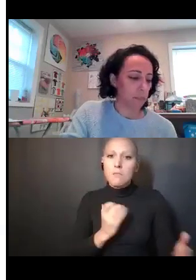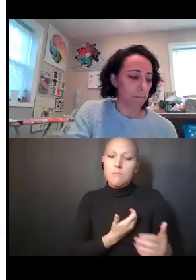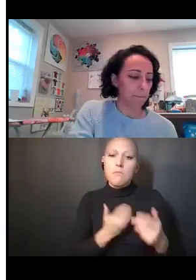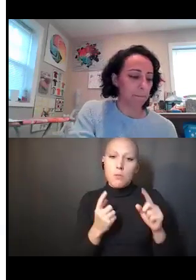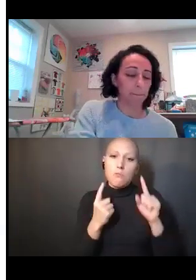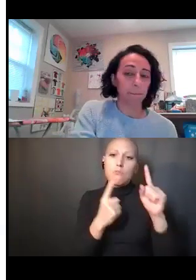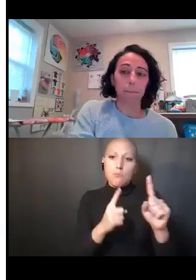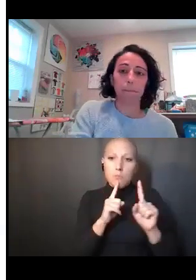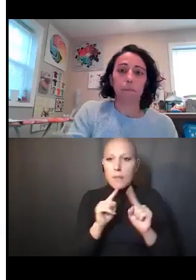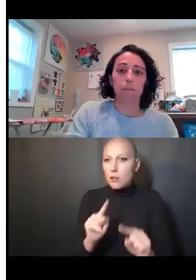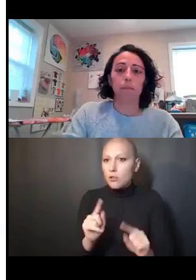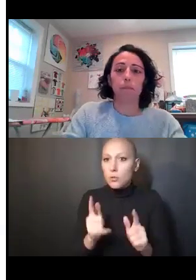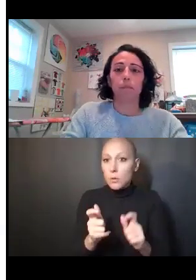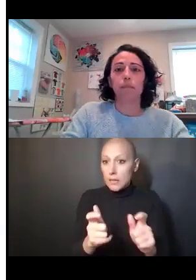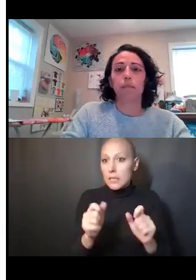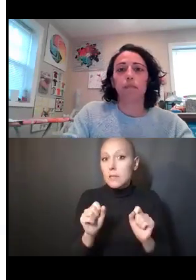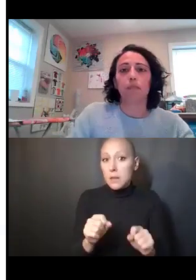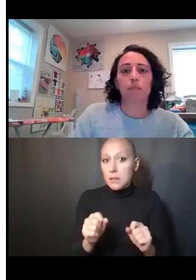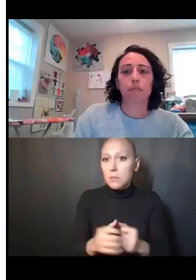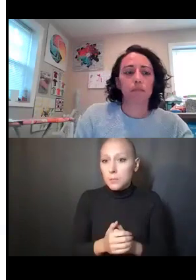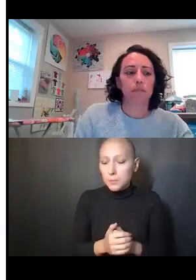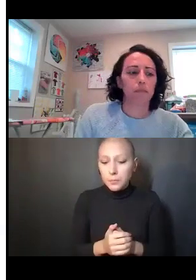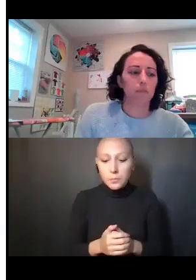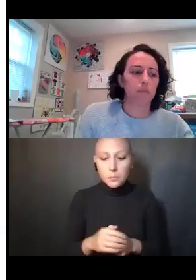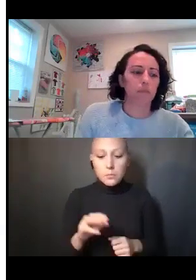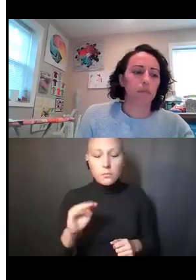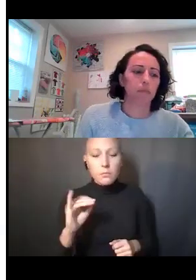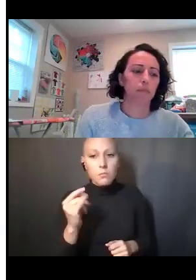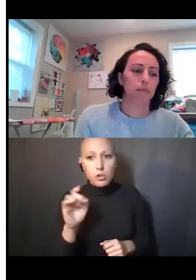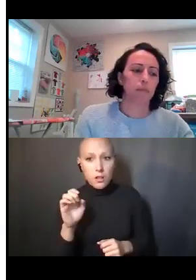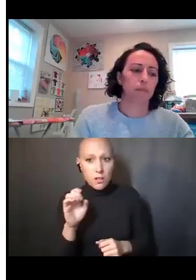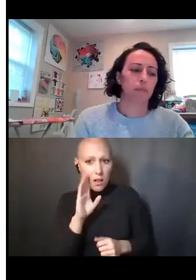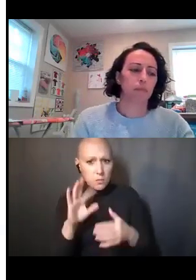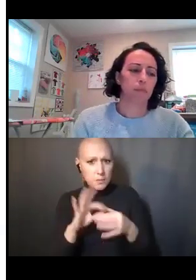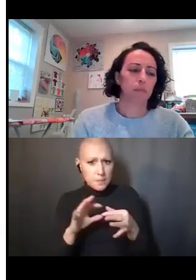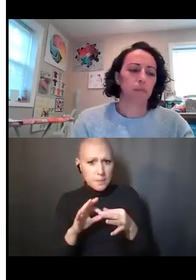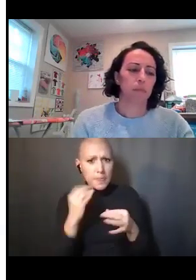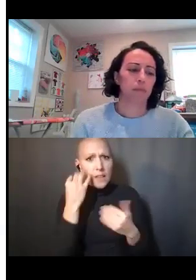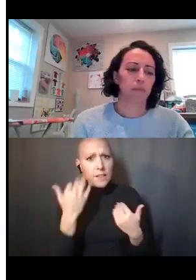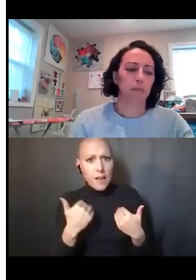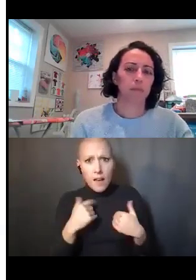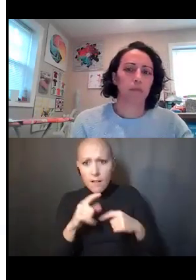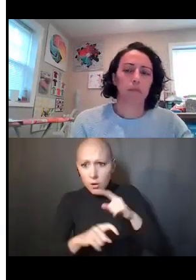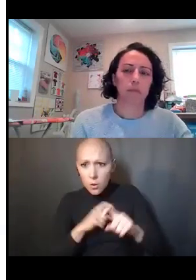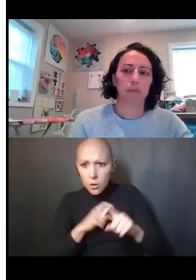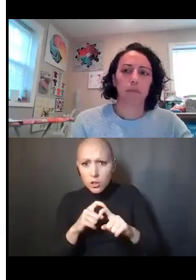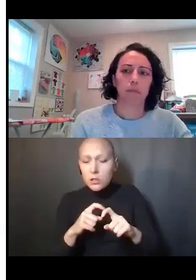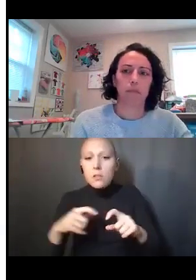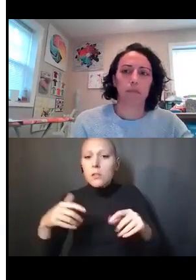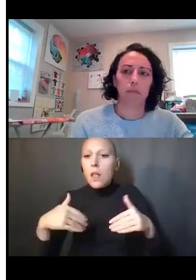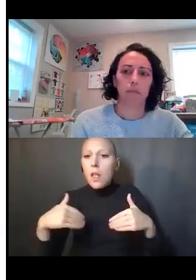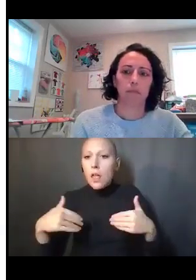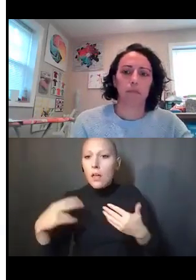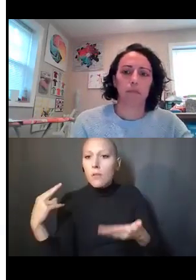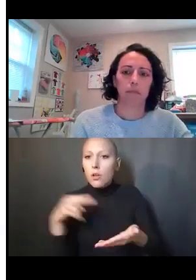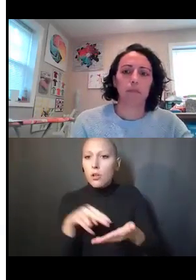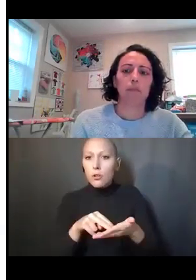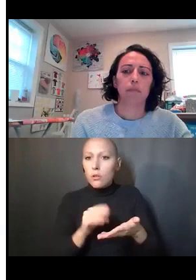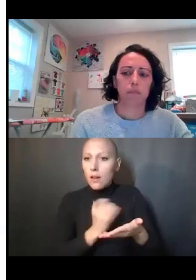Michelle Bulls: And I will say that if there are some questions in here and you haven't taken a look at our FAQ website,